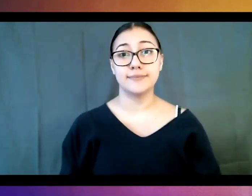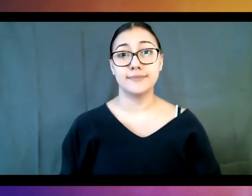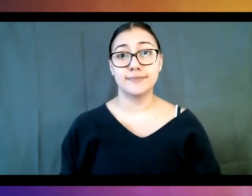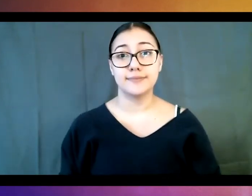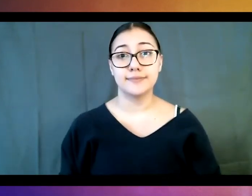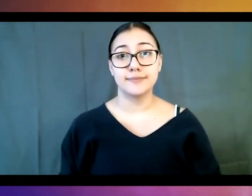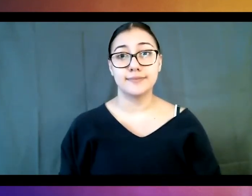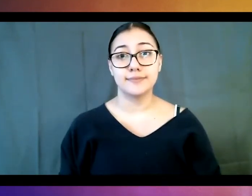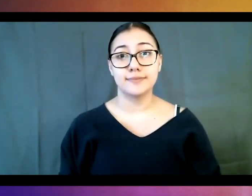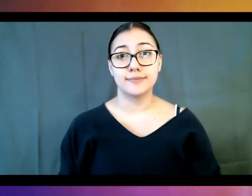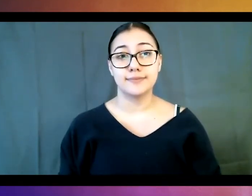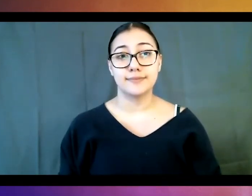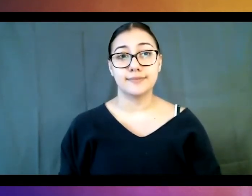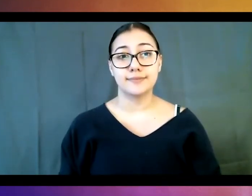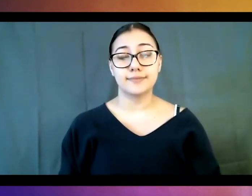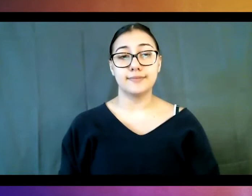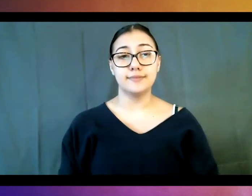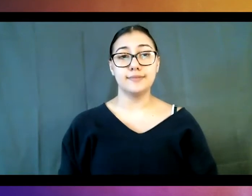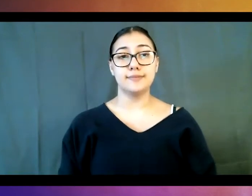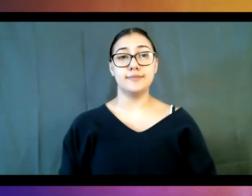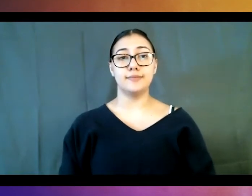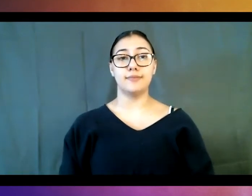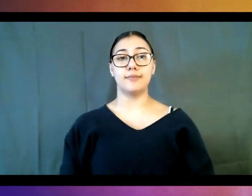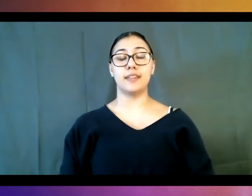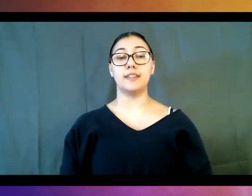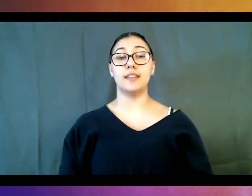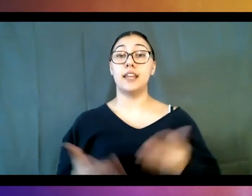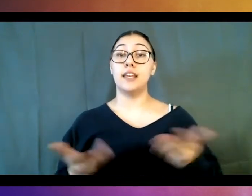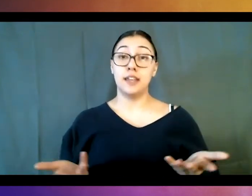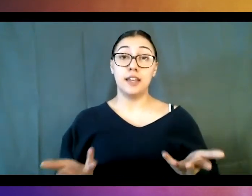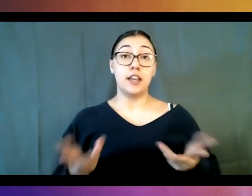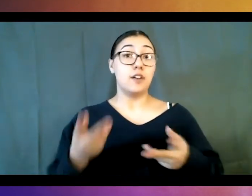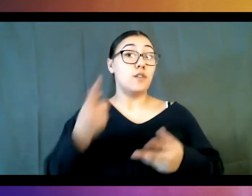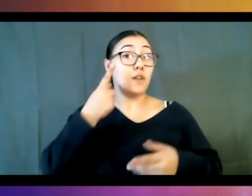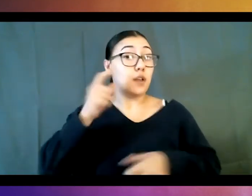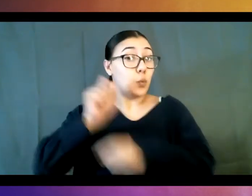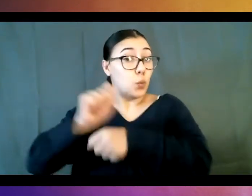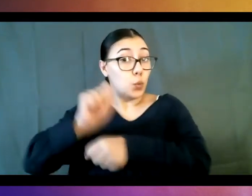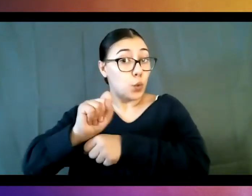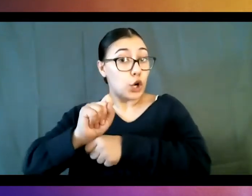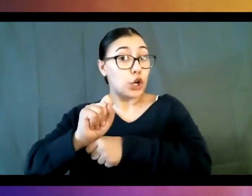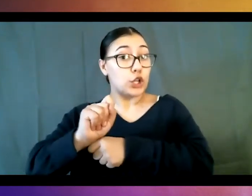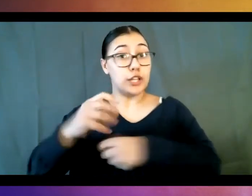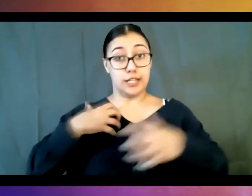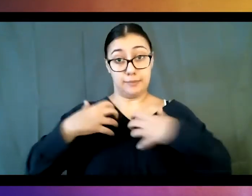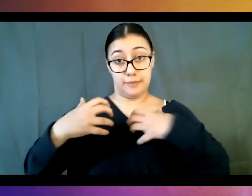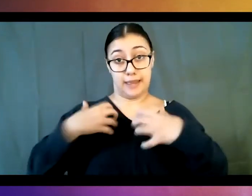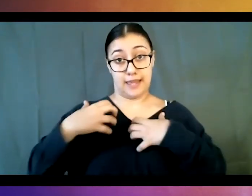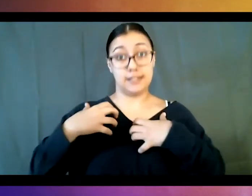The types of employment complaints we investigate are: disparate treatment, examples